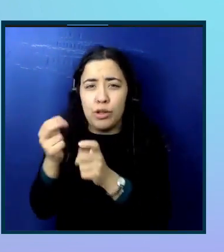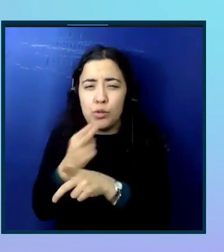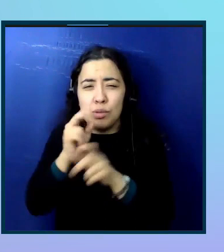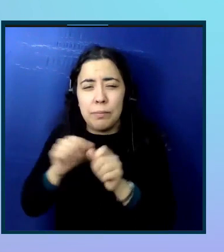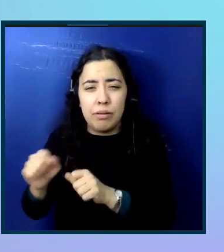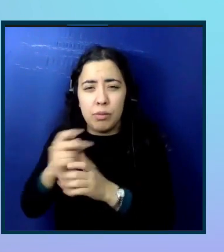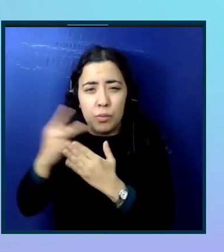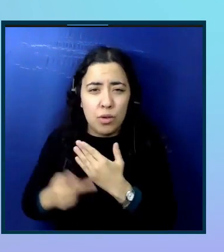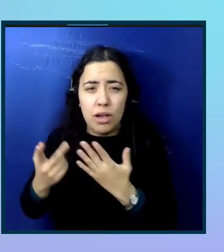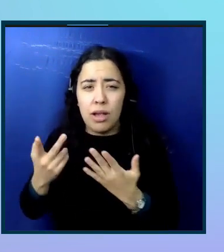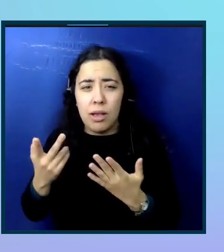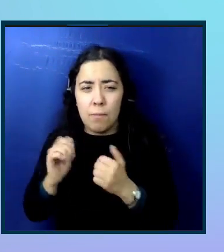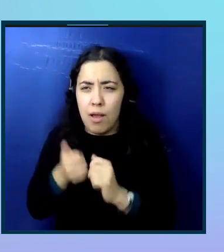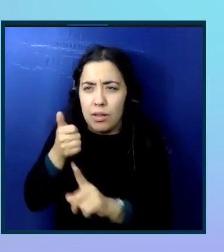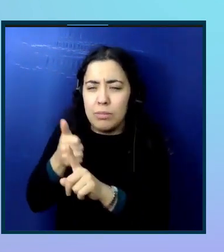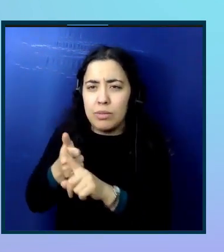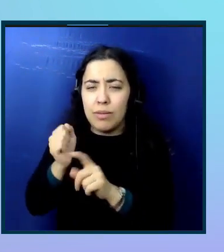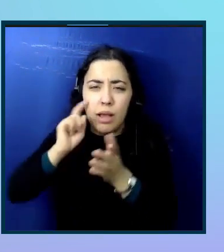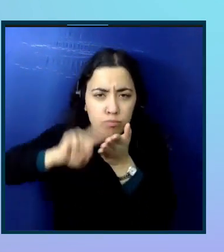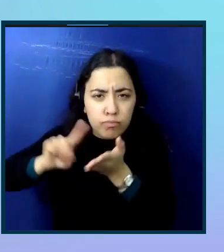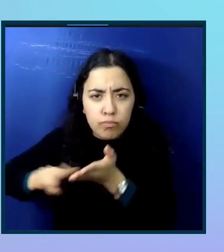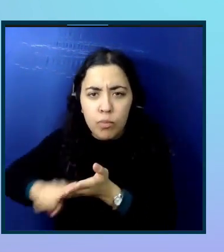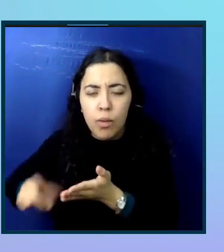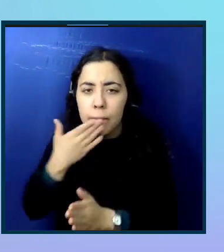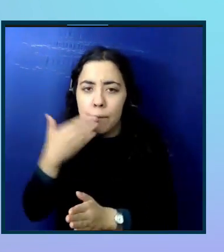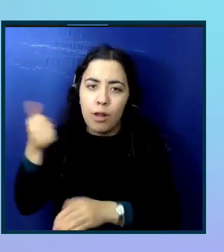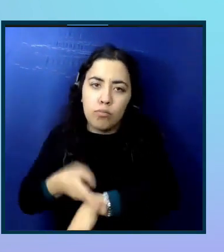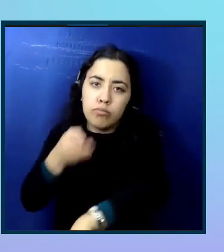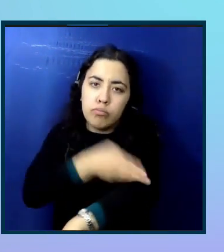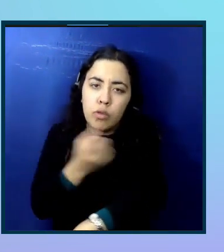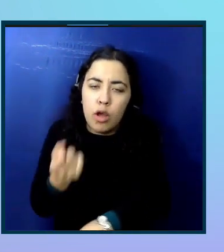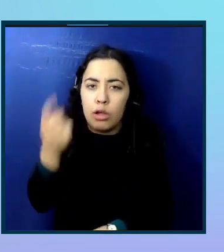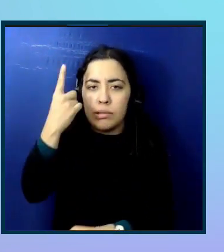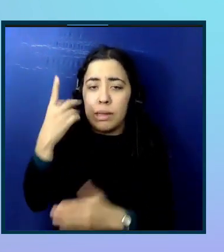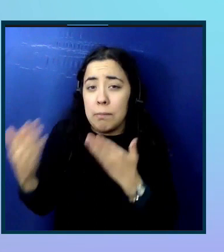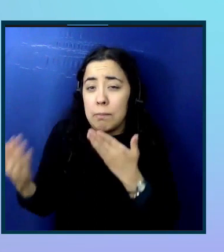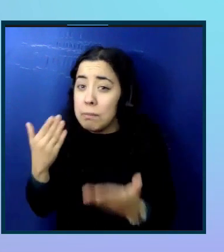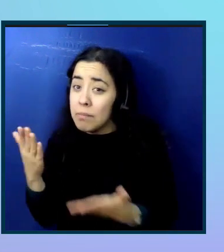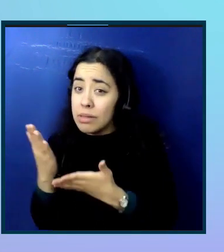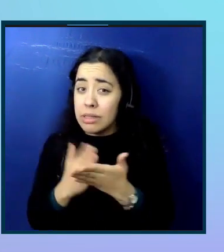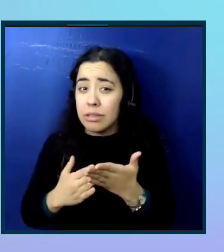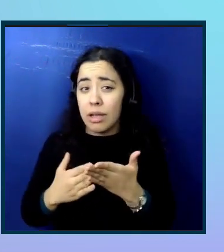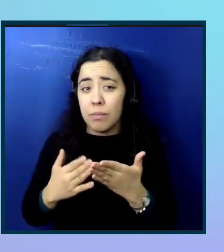of how they can explore better of understanding maybe some of the roadblocks that people with disabilities